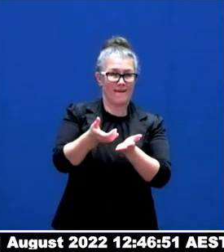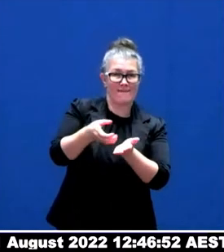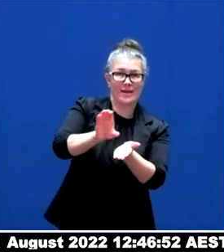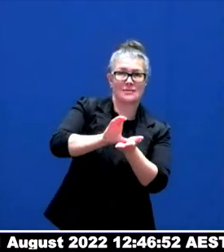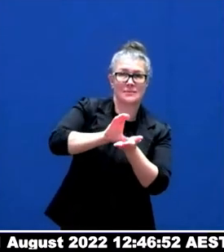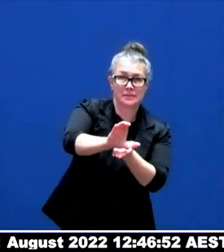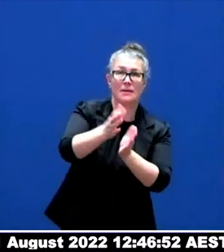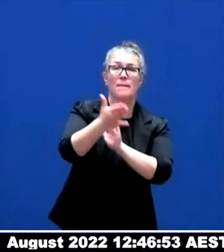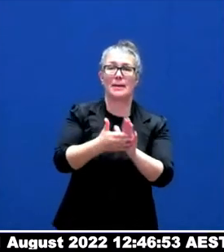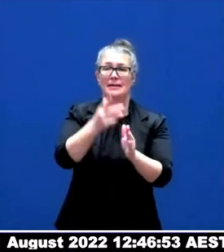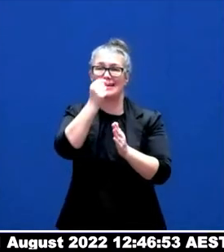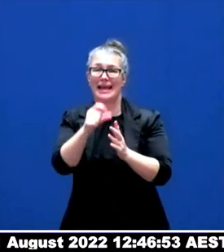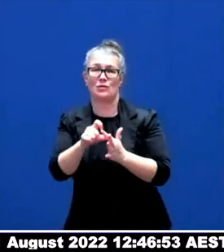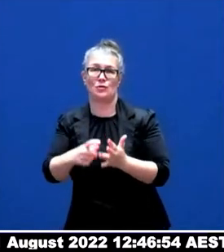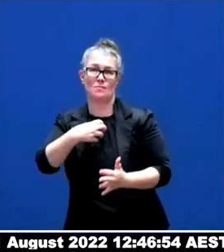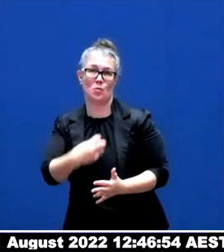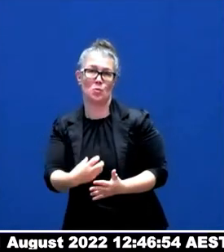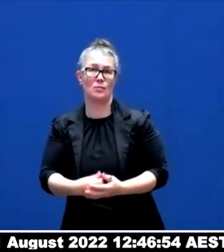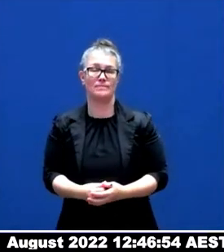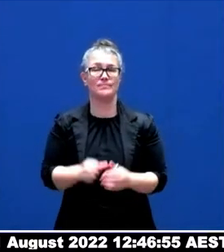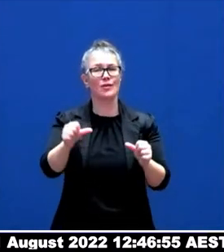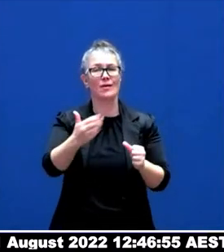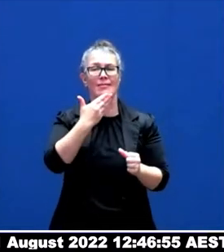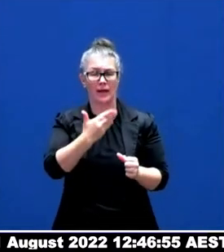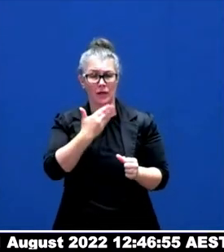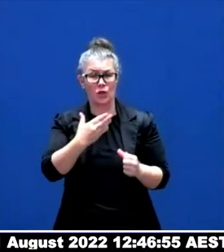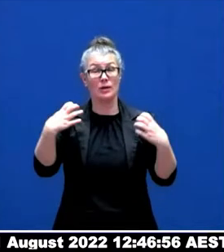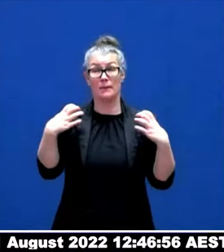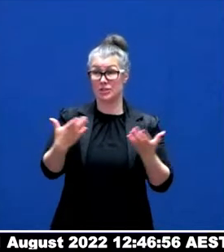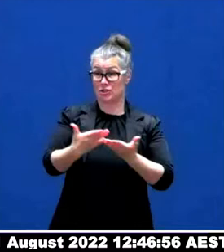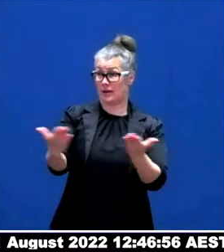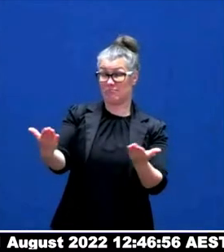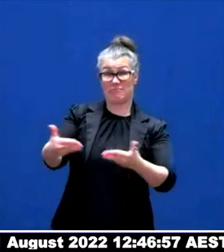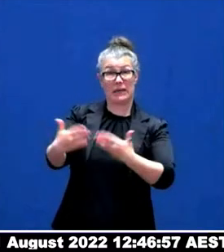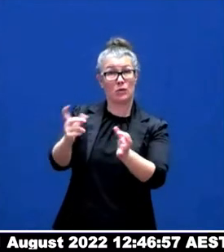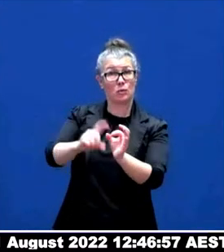Right. Thank you. The Commissioners may have some questions for you. CHAIR: Yes. Thank you.